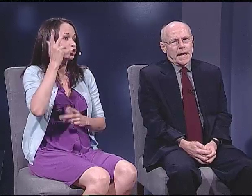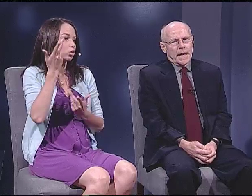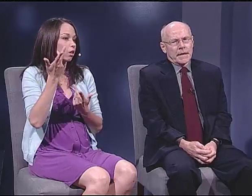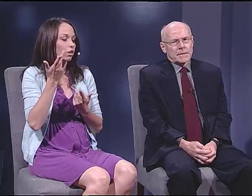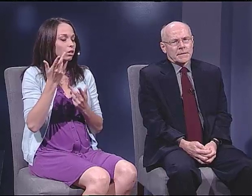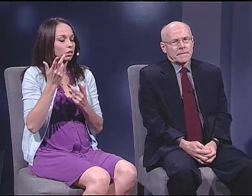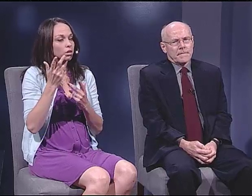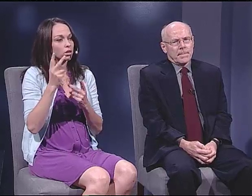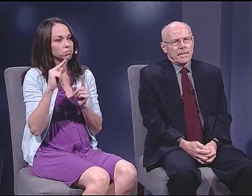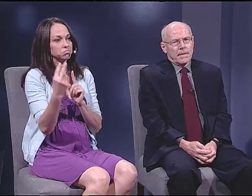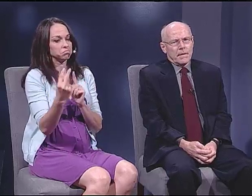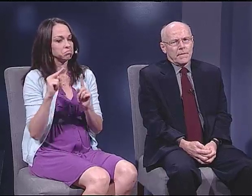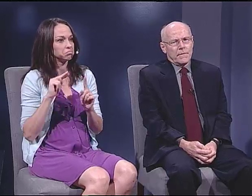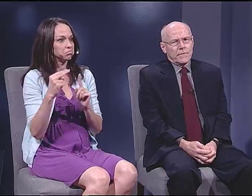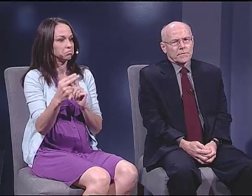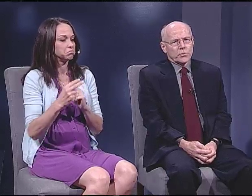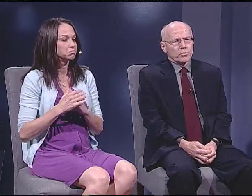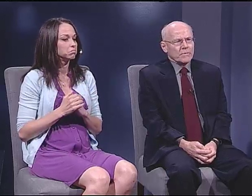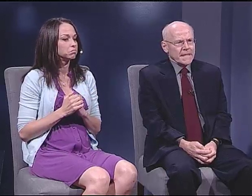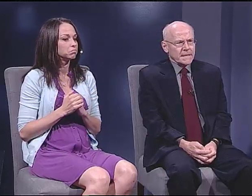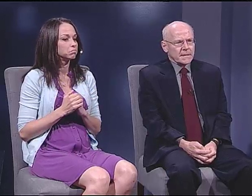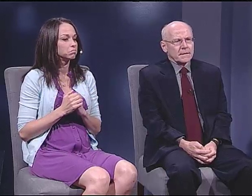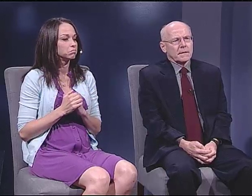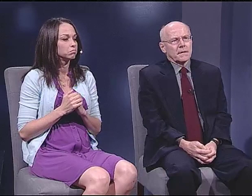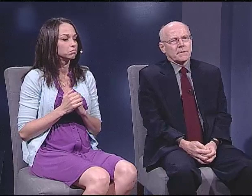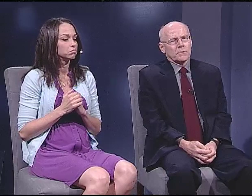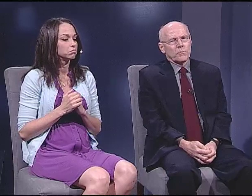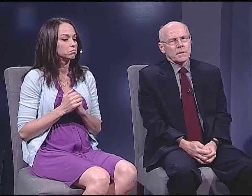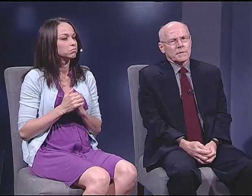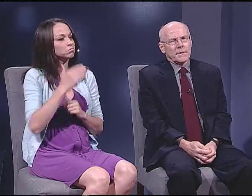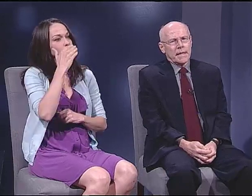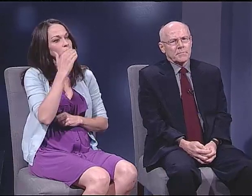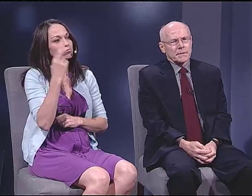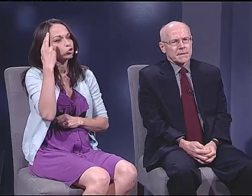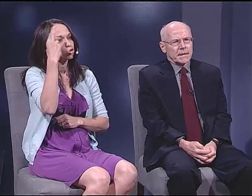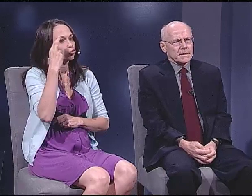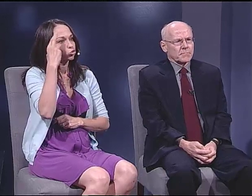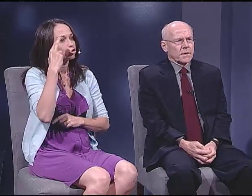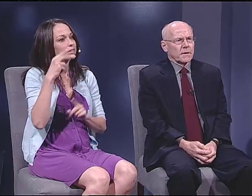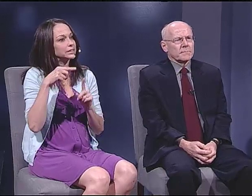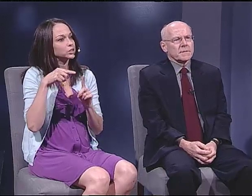and there's a good reason to want to be able to say sometimes